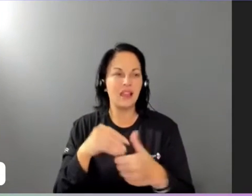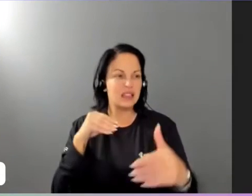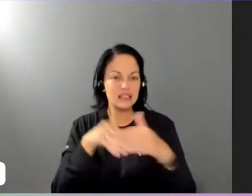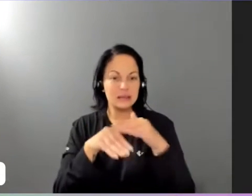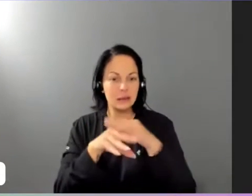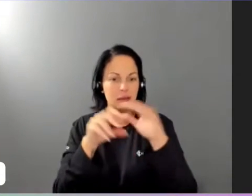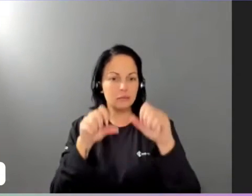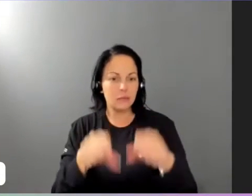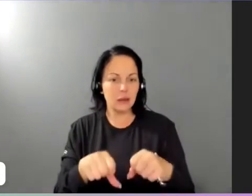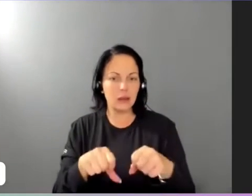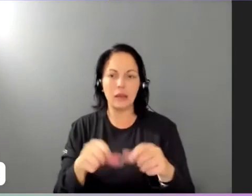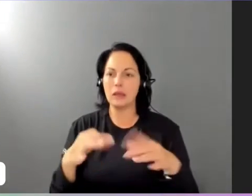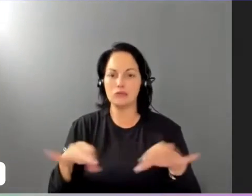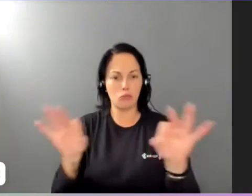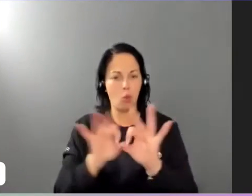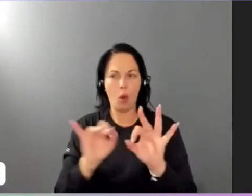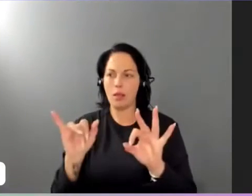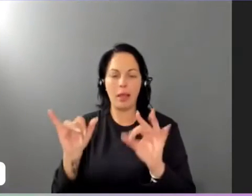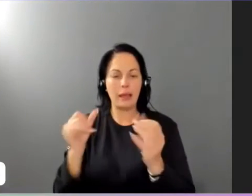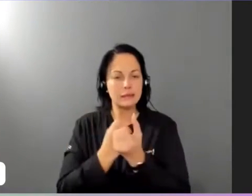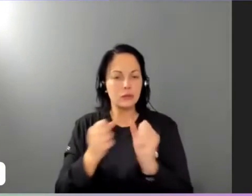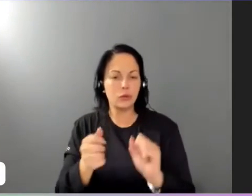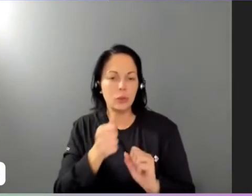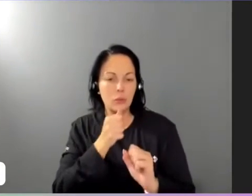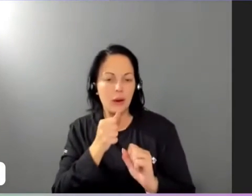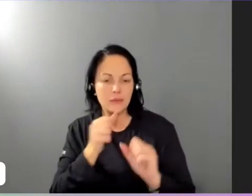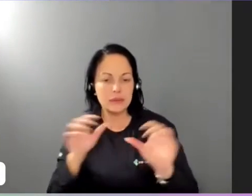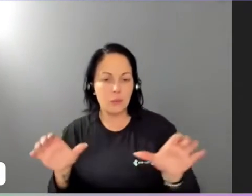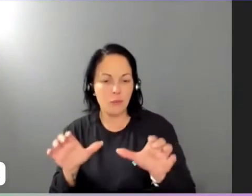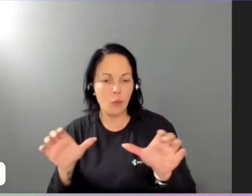star. This is a company that is fully inclusive, batteries